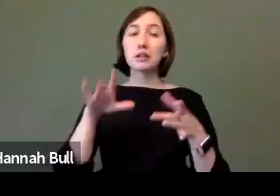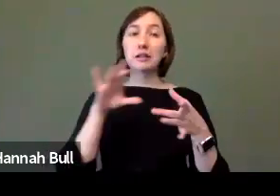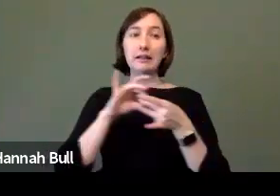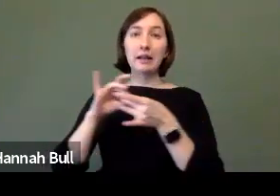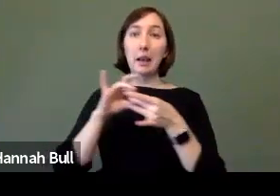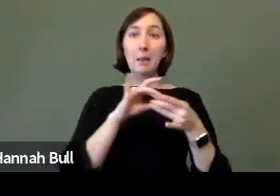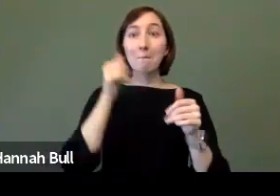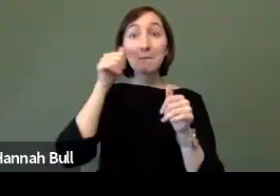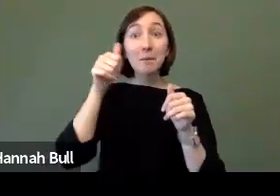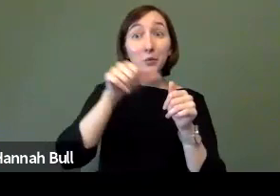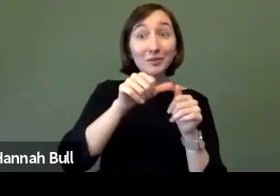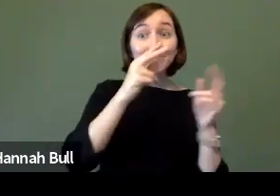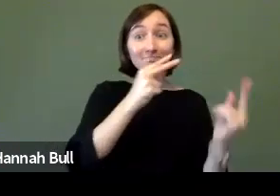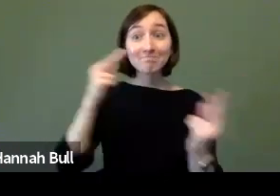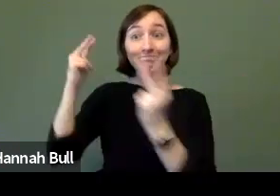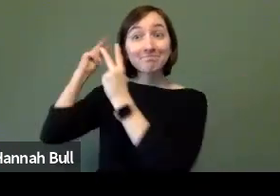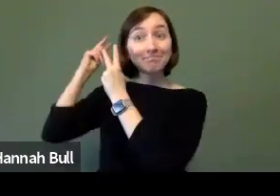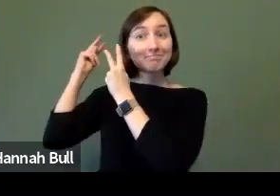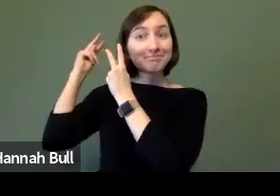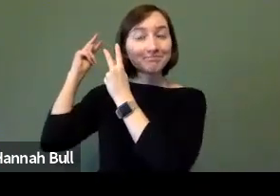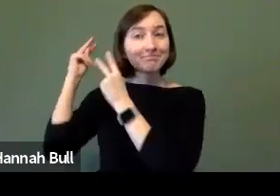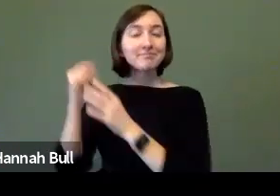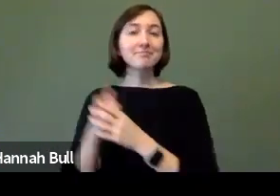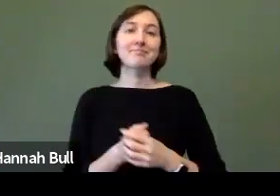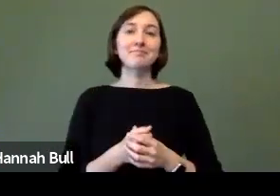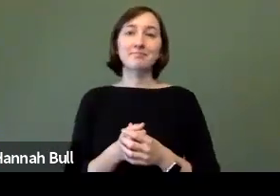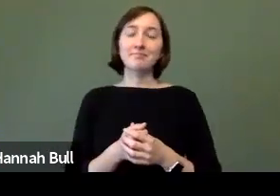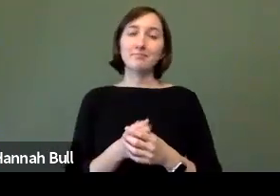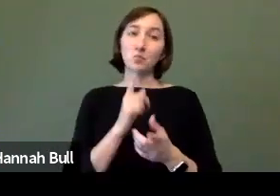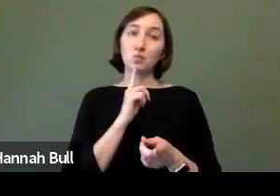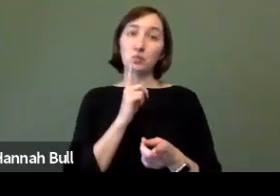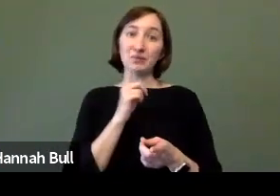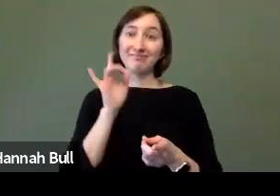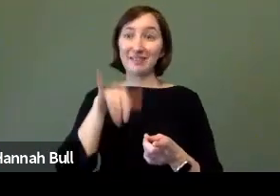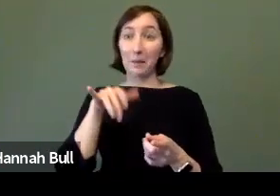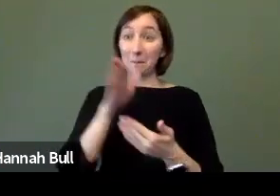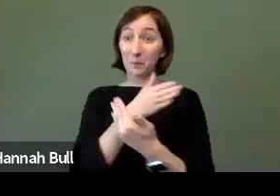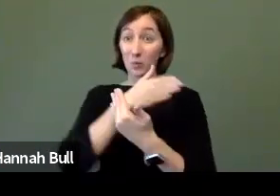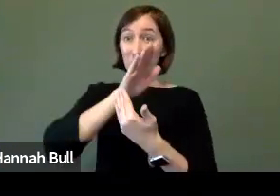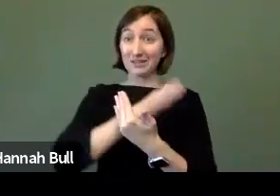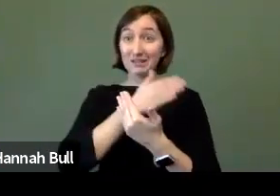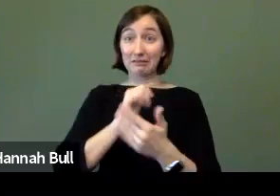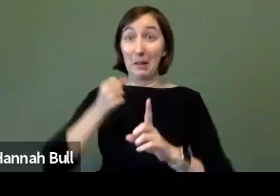is not impacted by dementia.